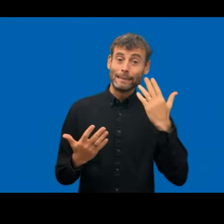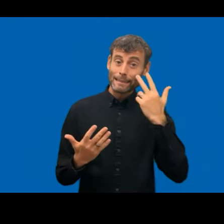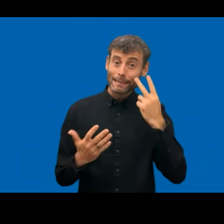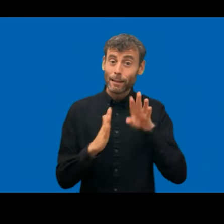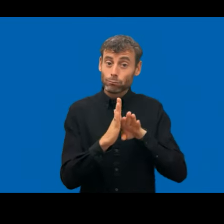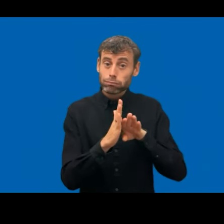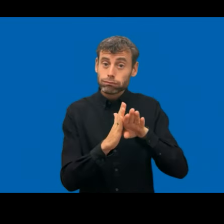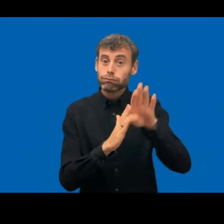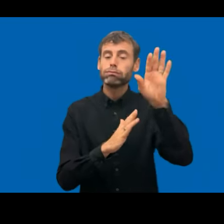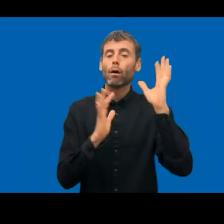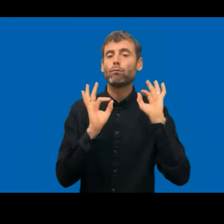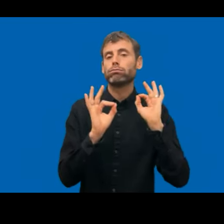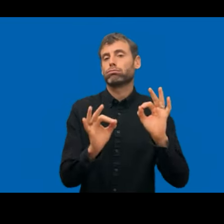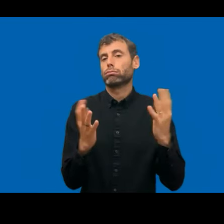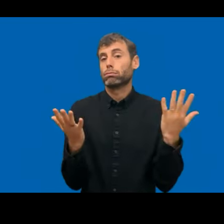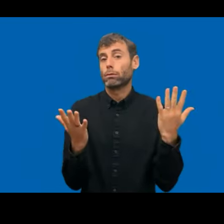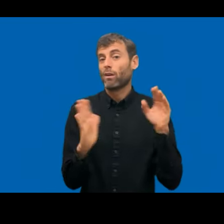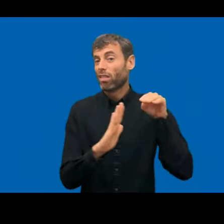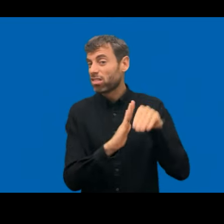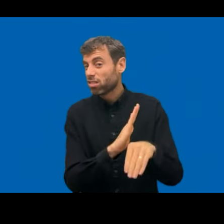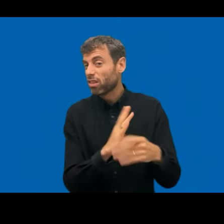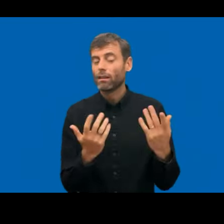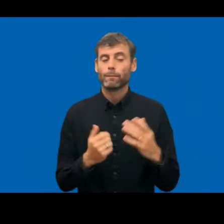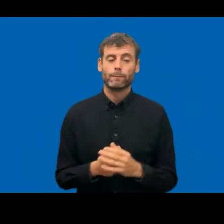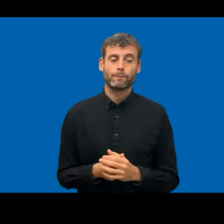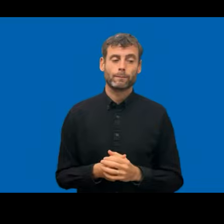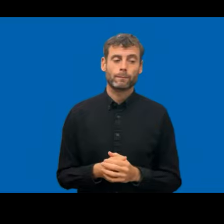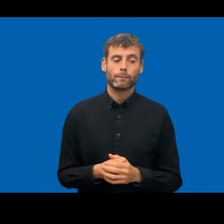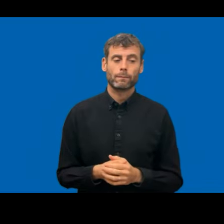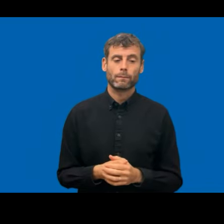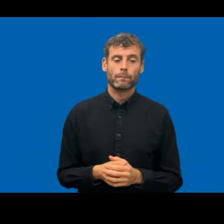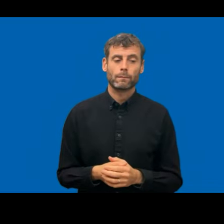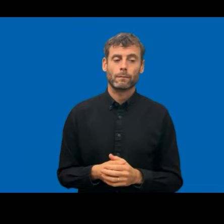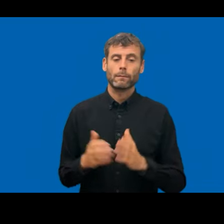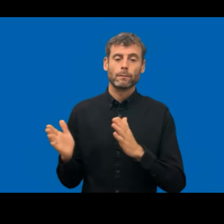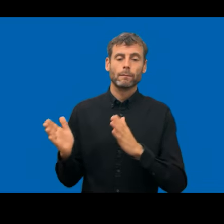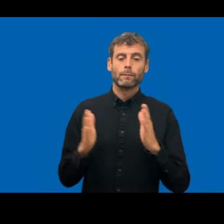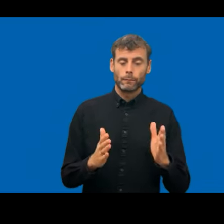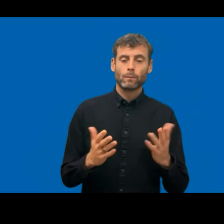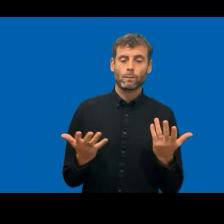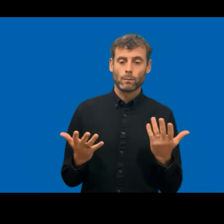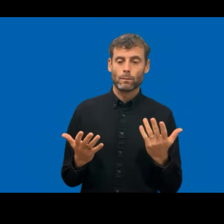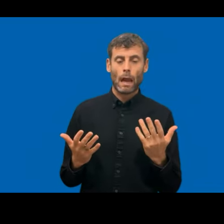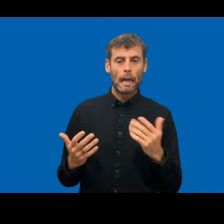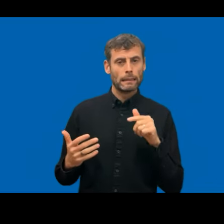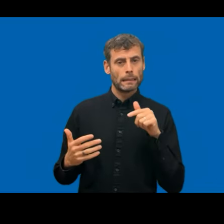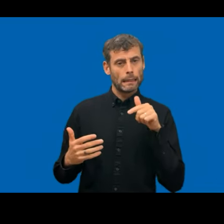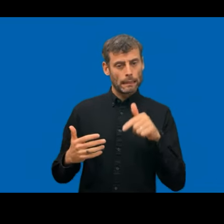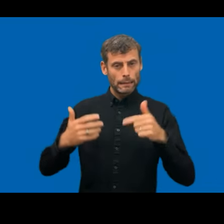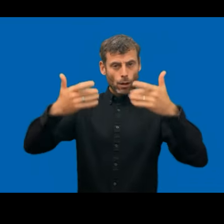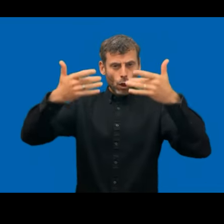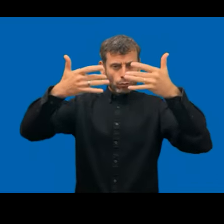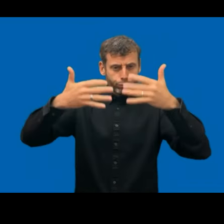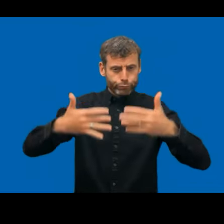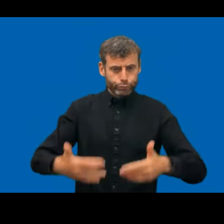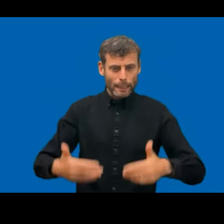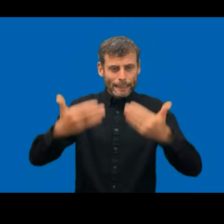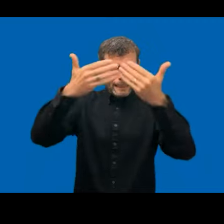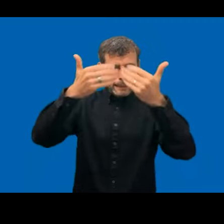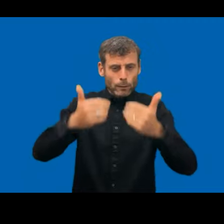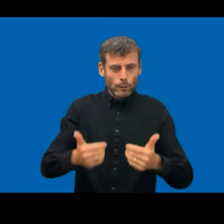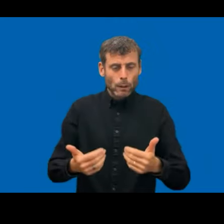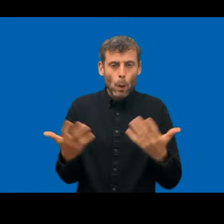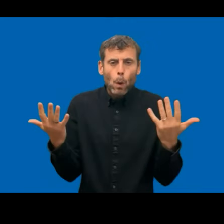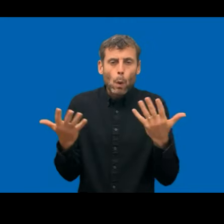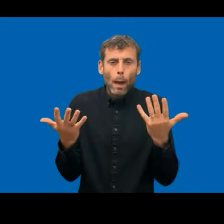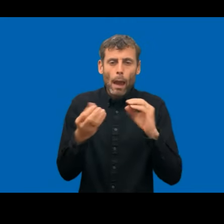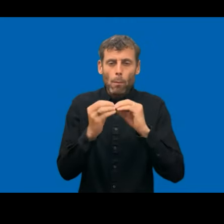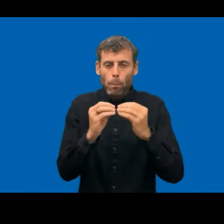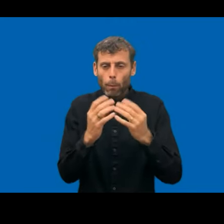And furthermore, the granular results creates a lot of transparency, so that all the public